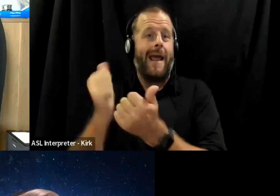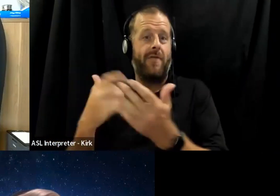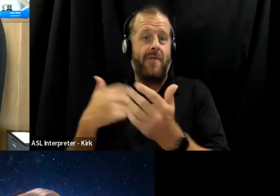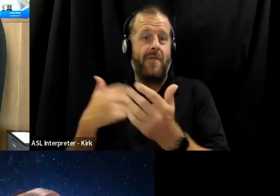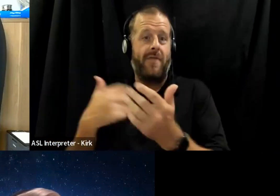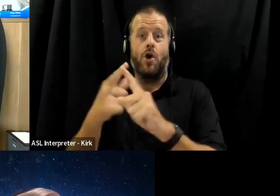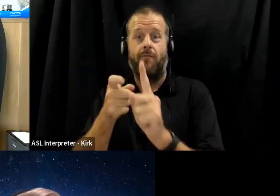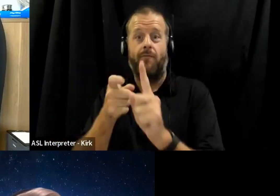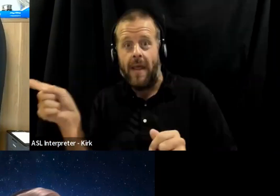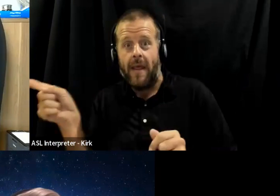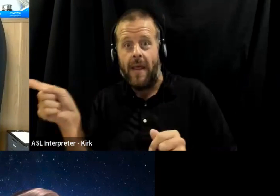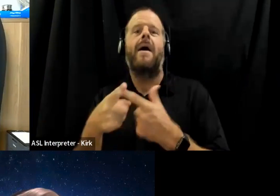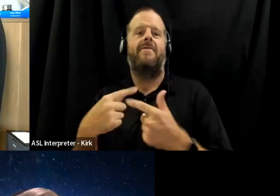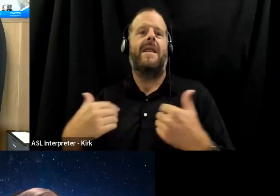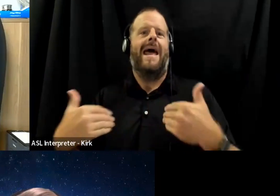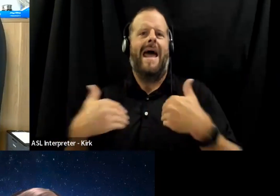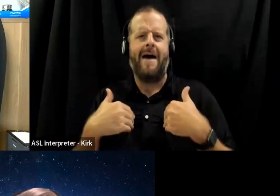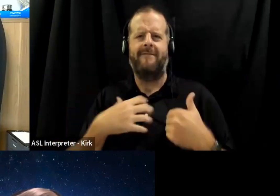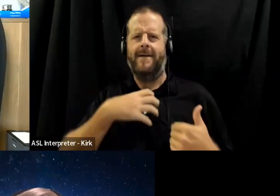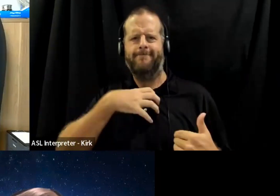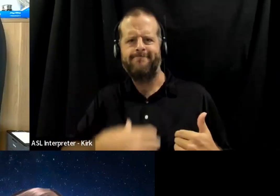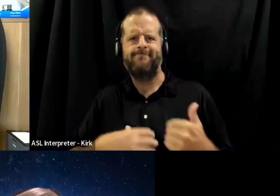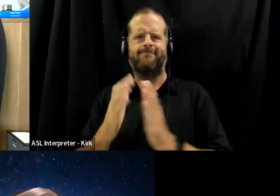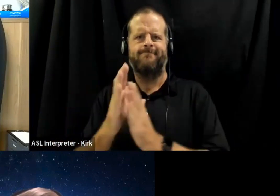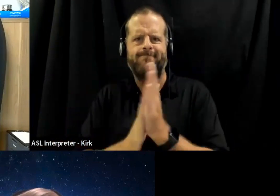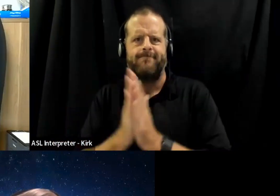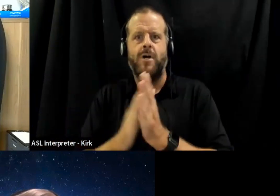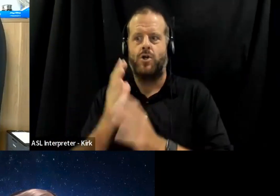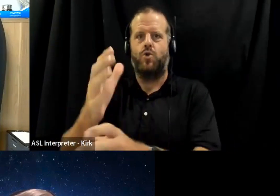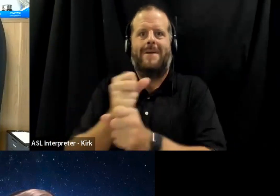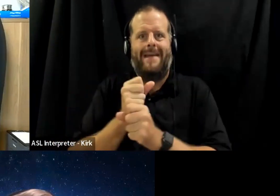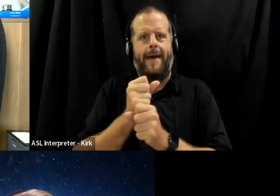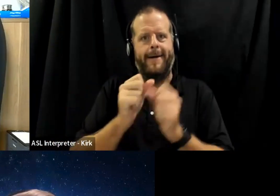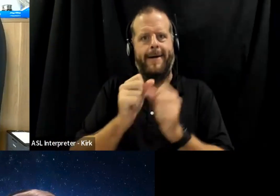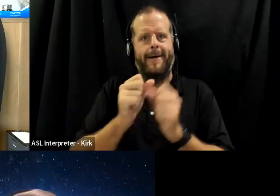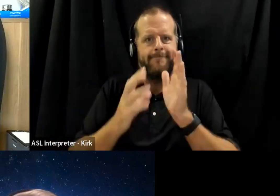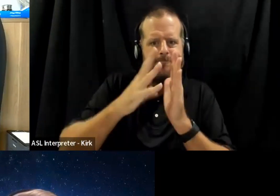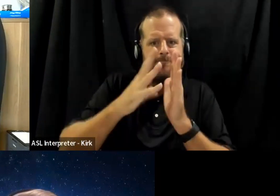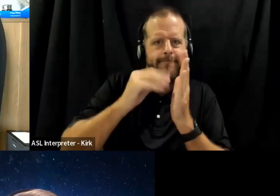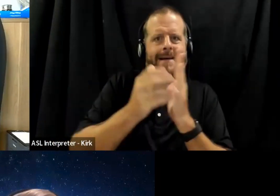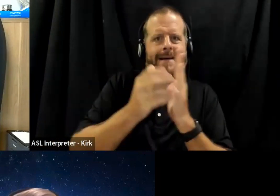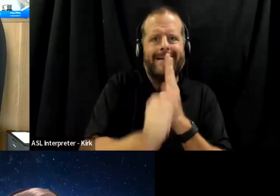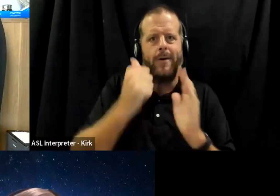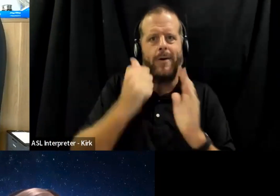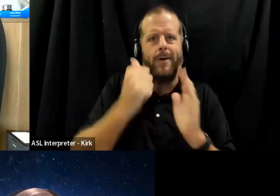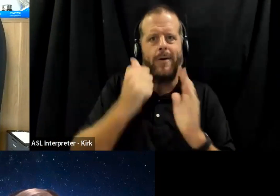having this desire to get those skills for myself. And to figure out how to get those skills to